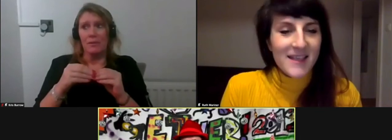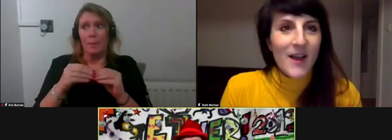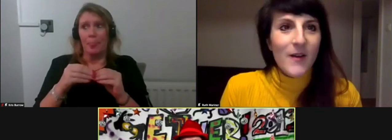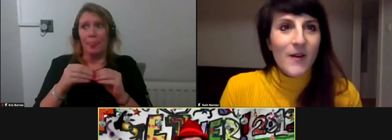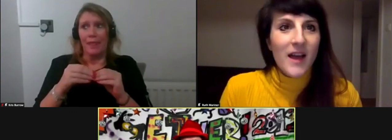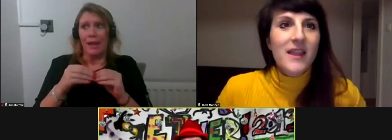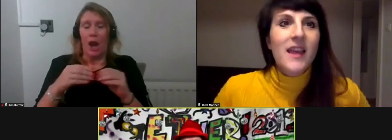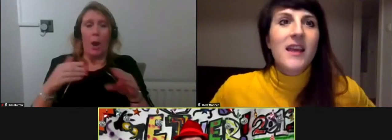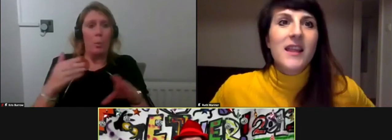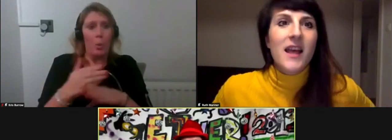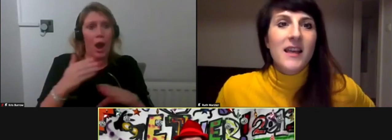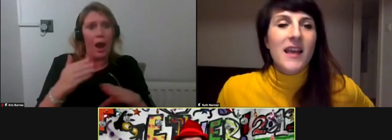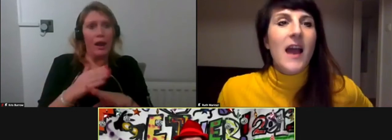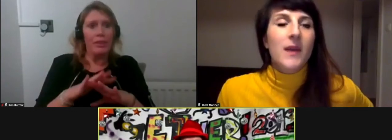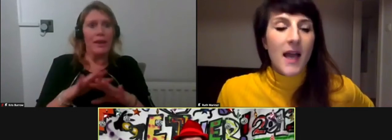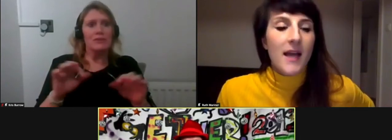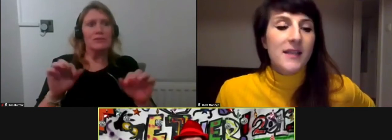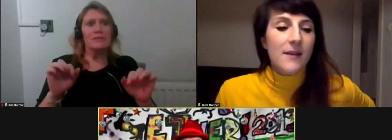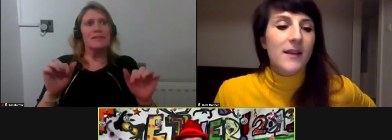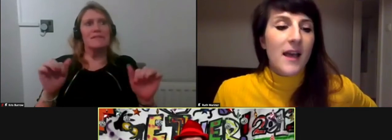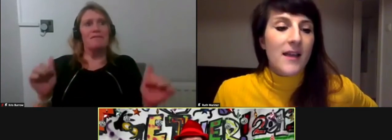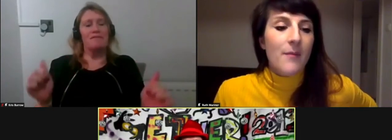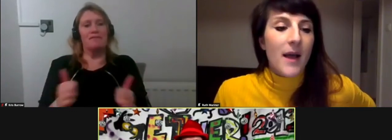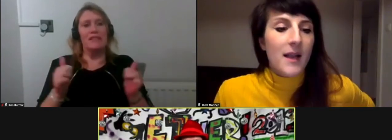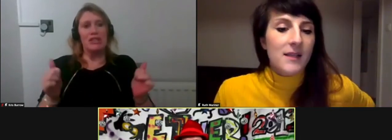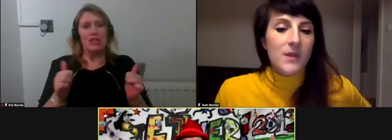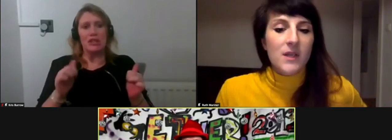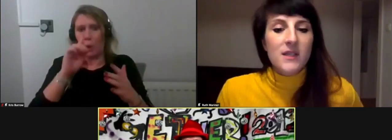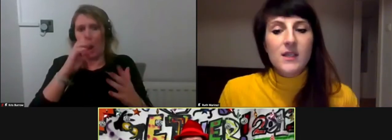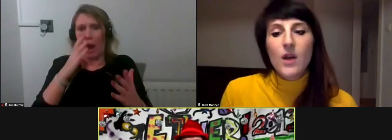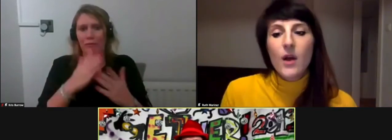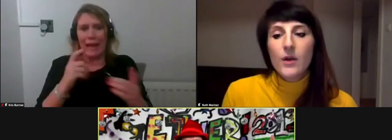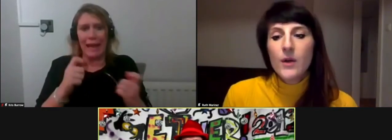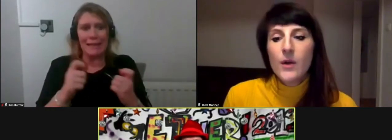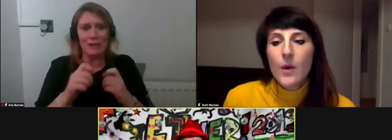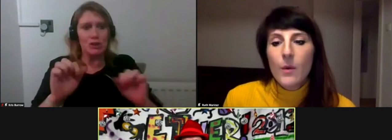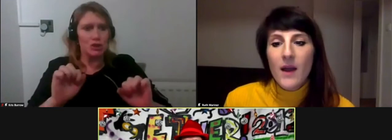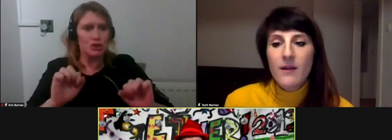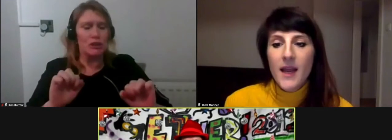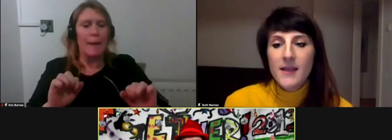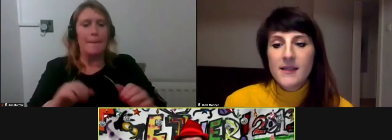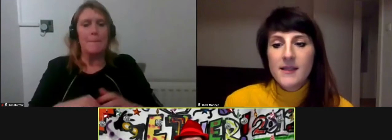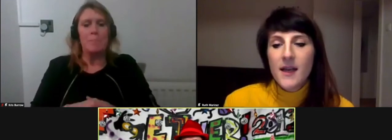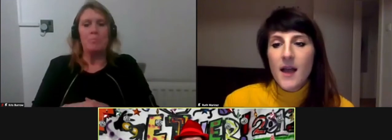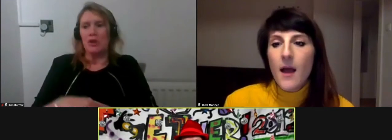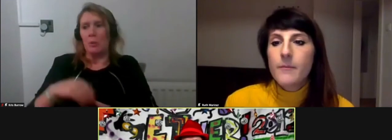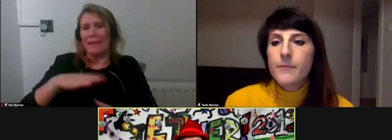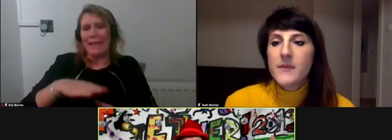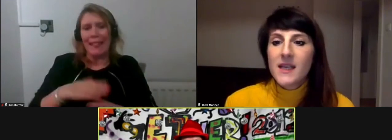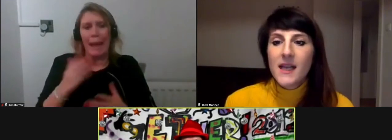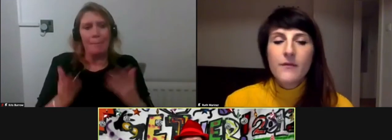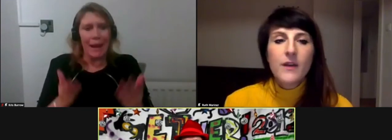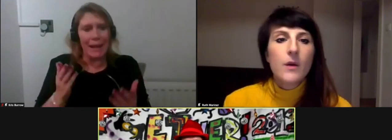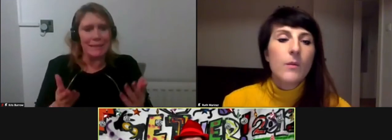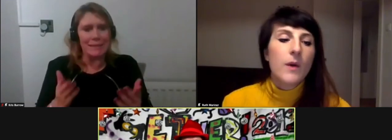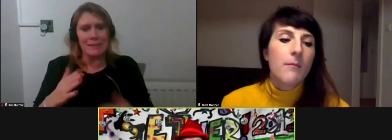way. So I think that, yeah, we can definitely get that balance we just need to know where it is. Celia, if you